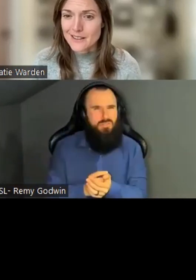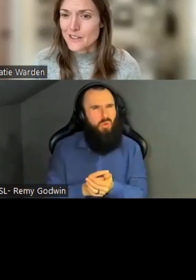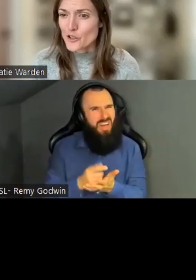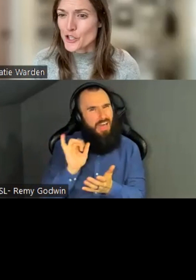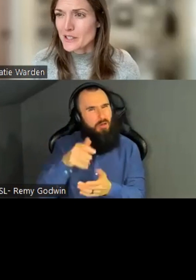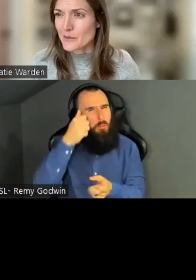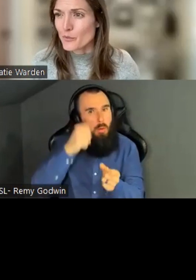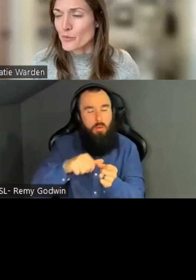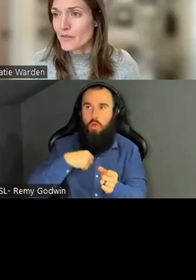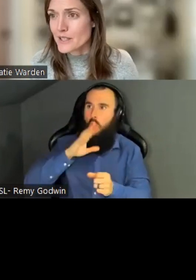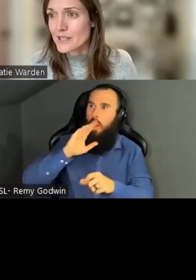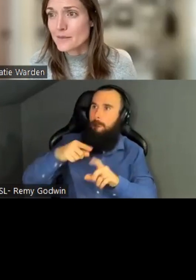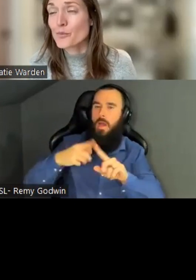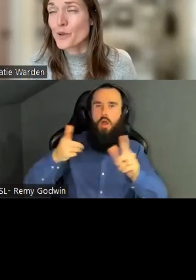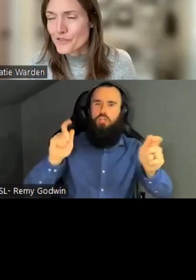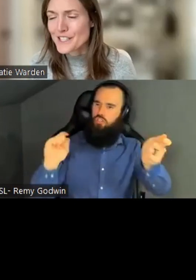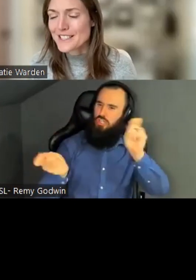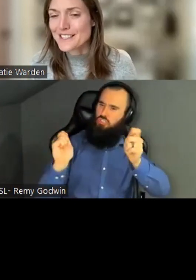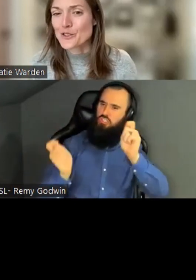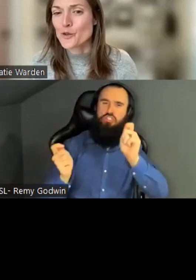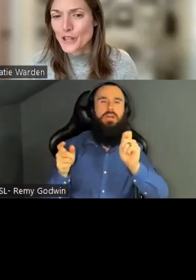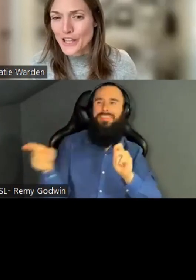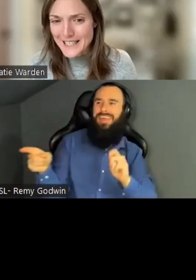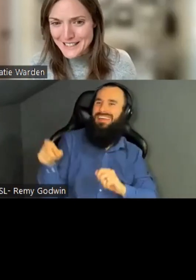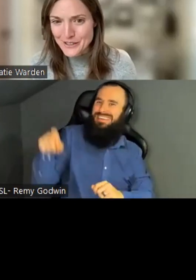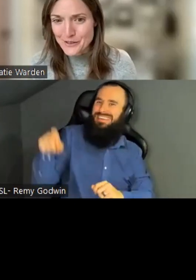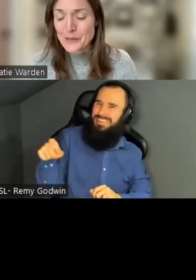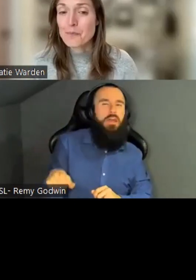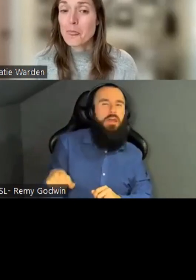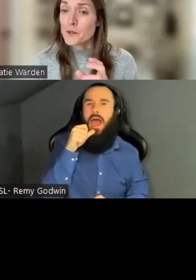These aren't just preferences or likes, right?